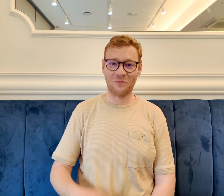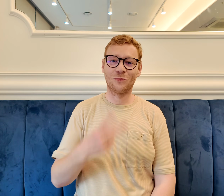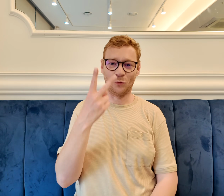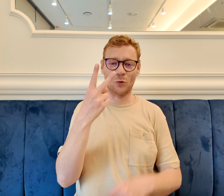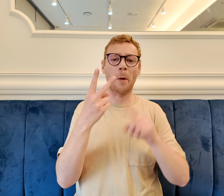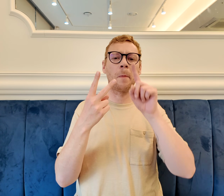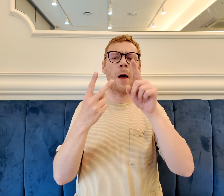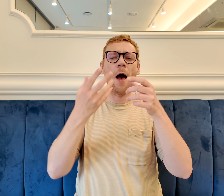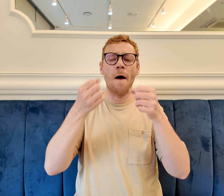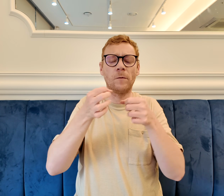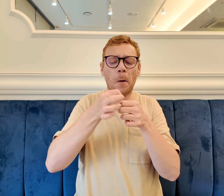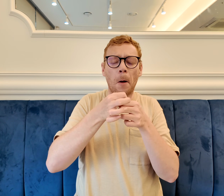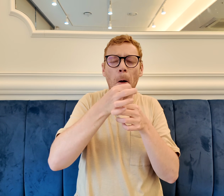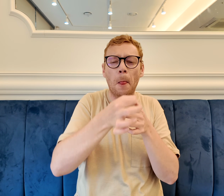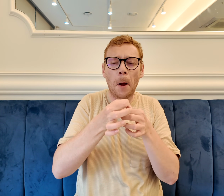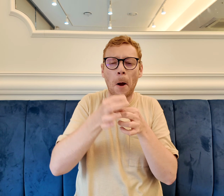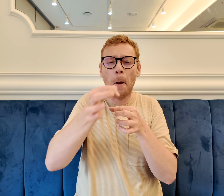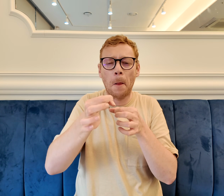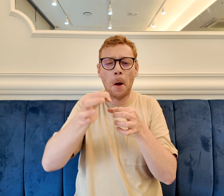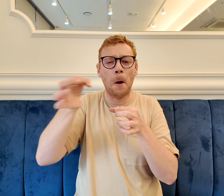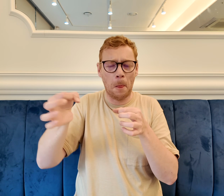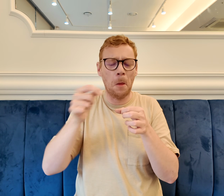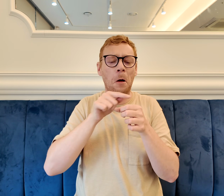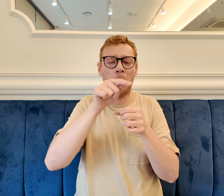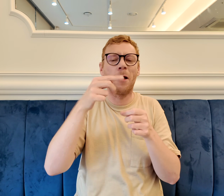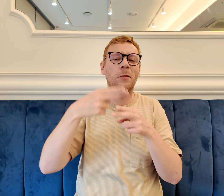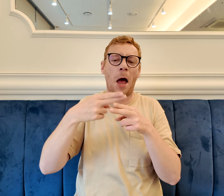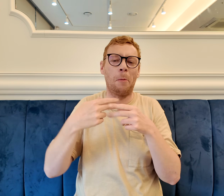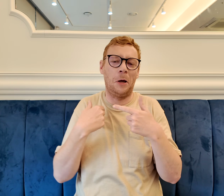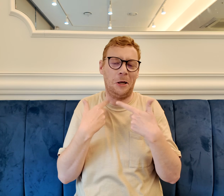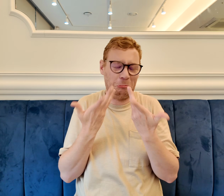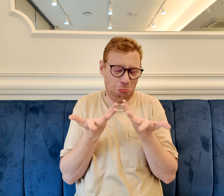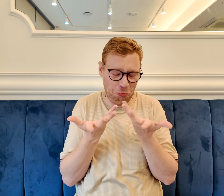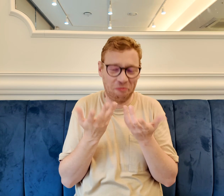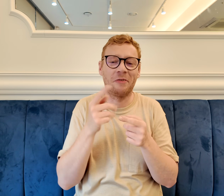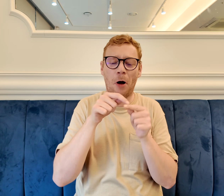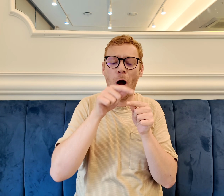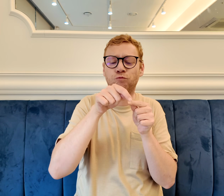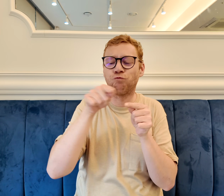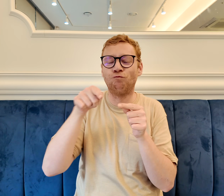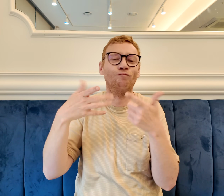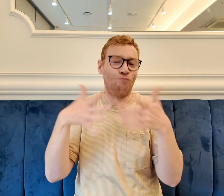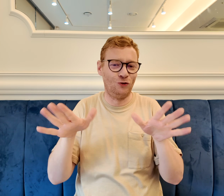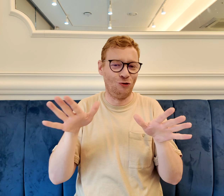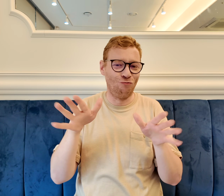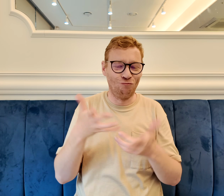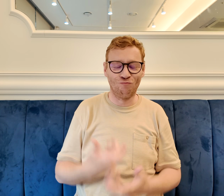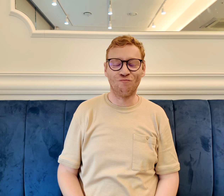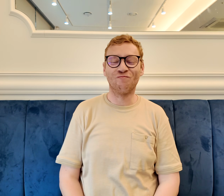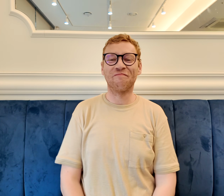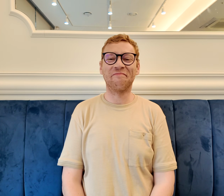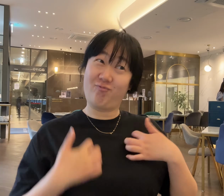Yes, I stopped by Seoul and Jeonju, as well as some nearby places. I can't quite remember the names.